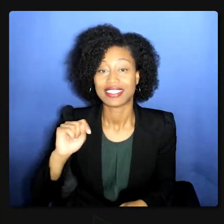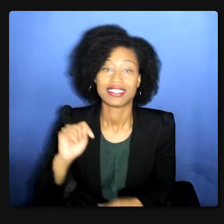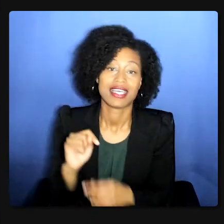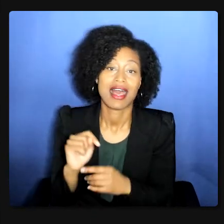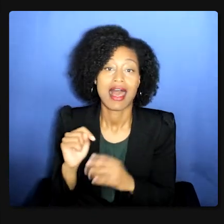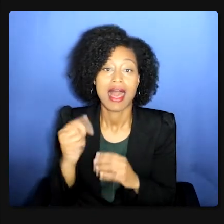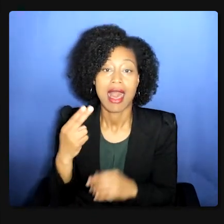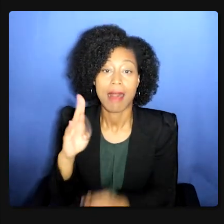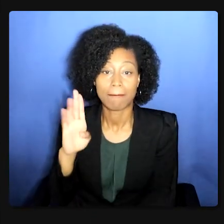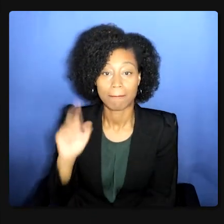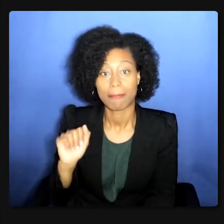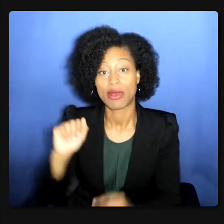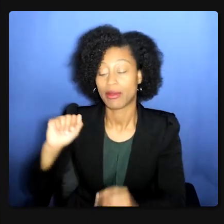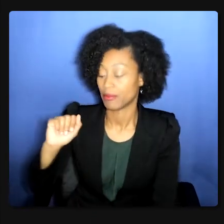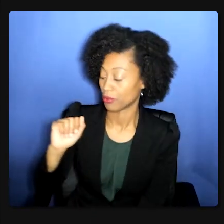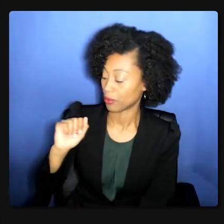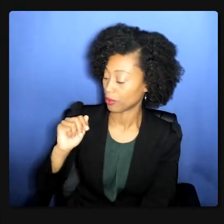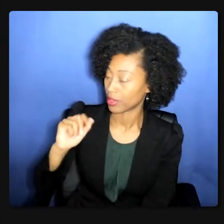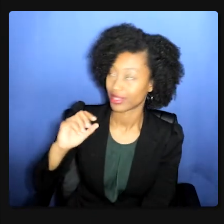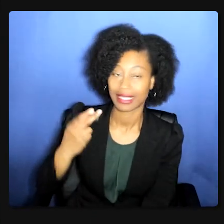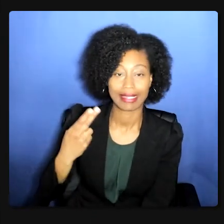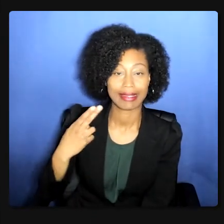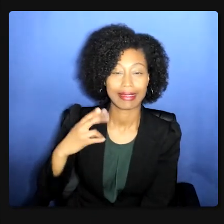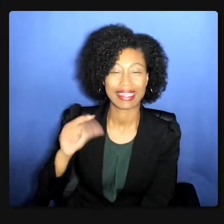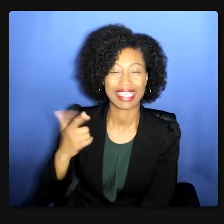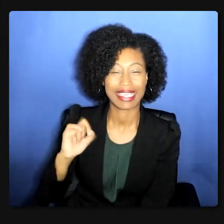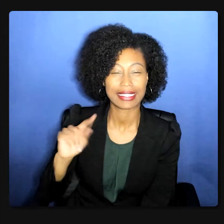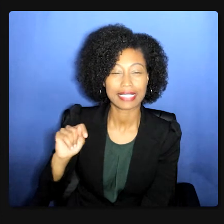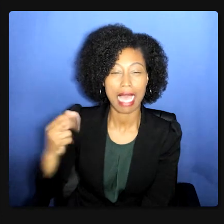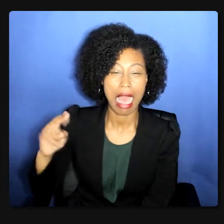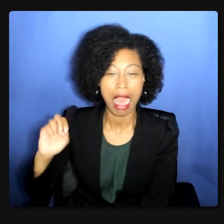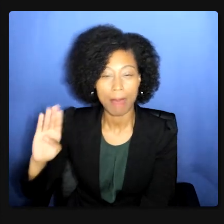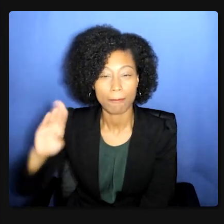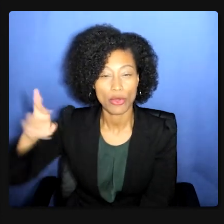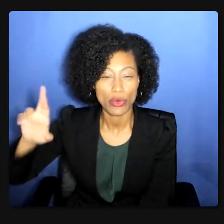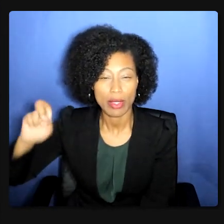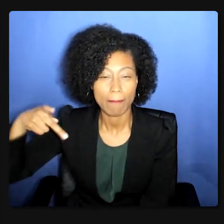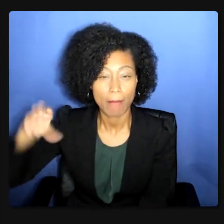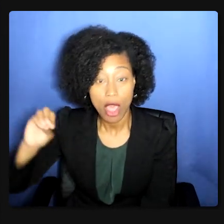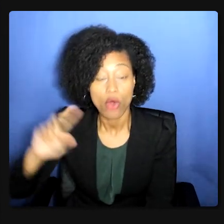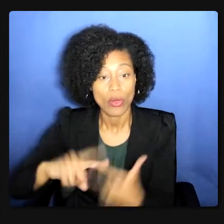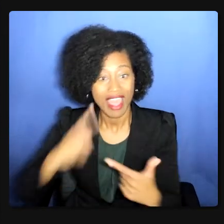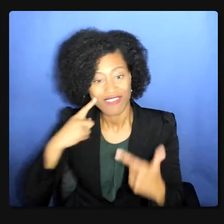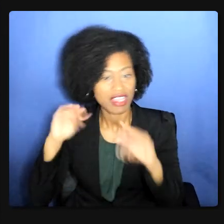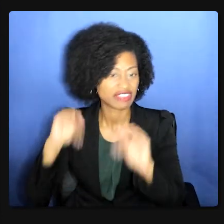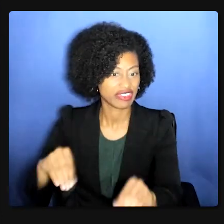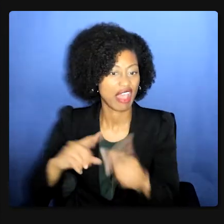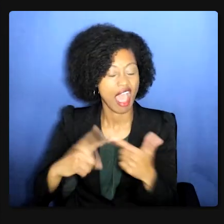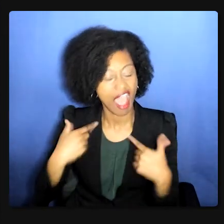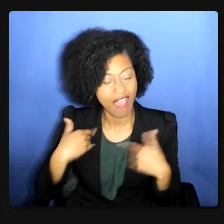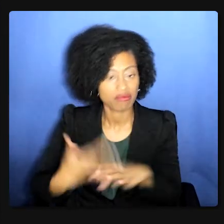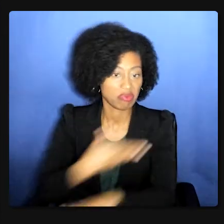we have a quick start guide, and we have our installation script as we talked about before. So prerequisite,